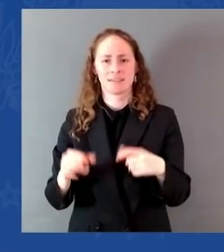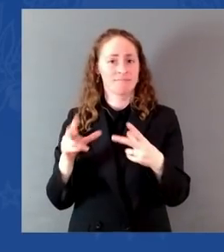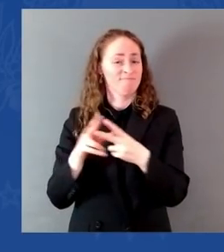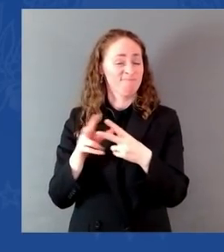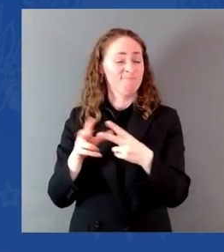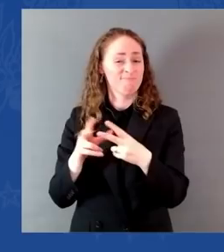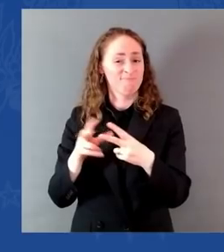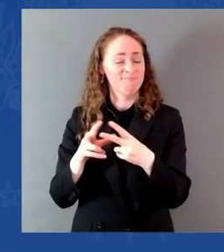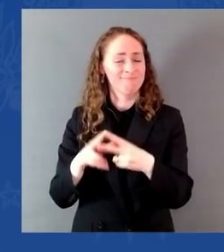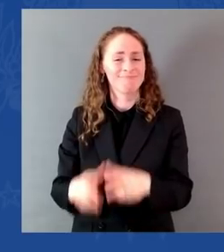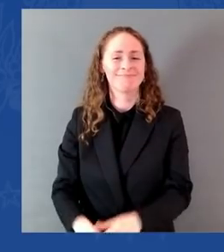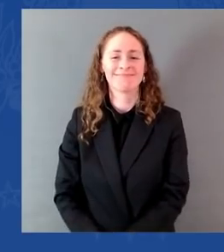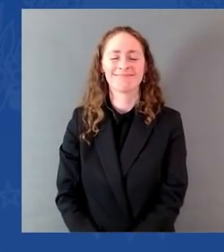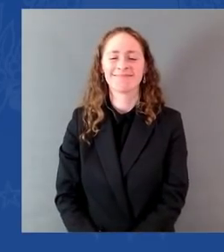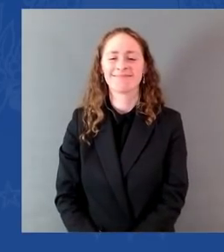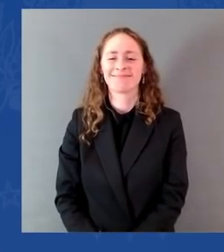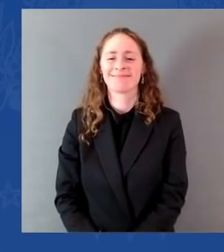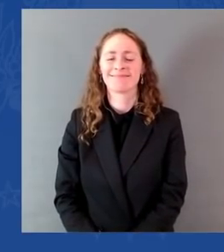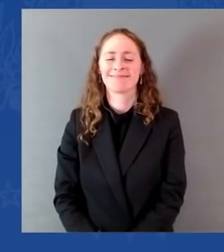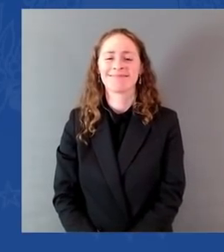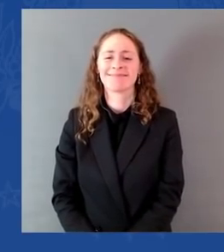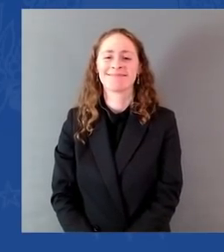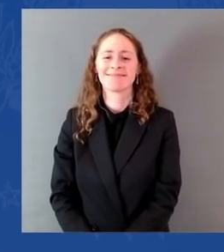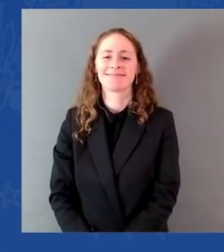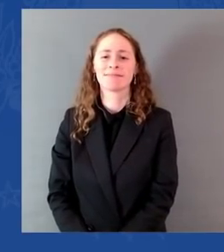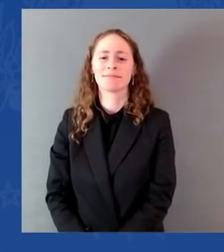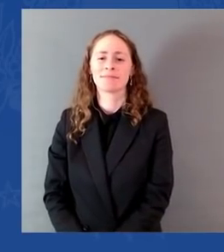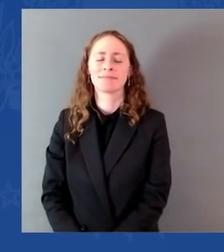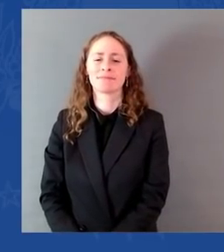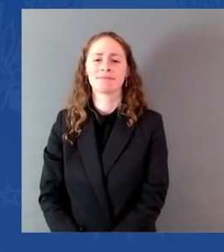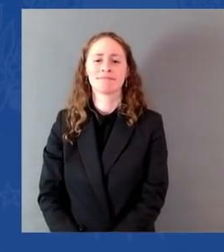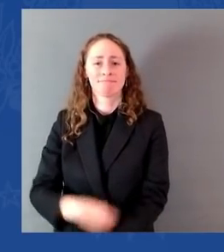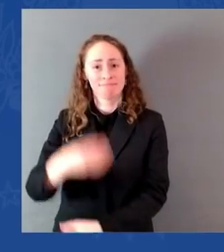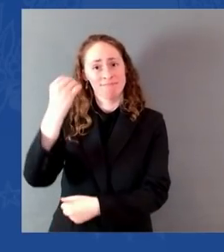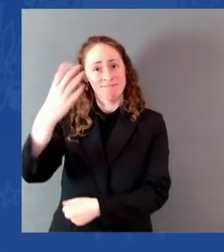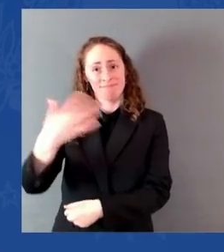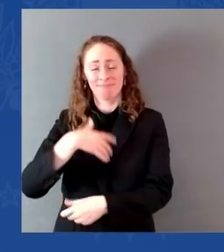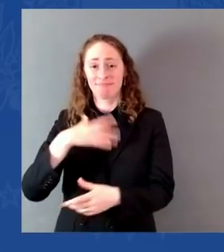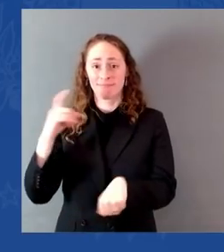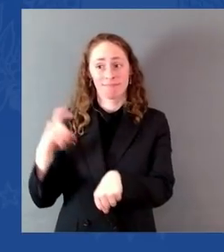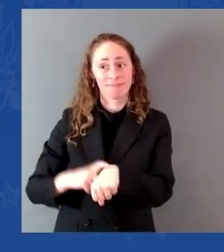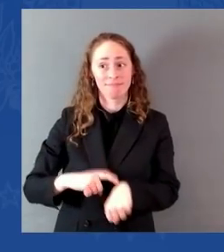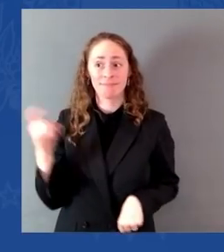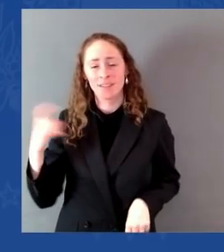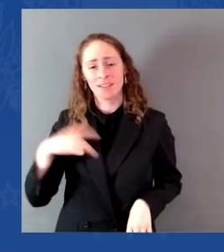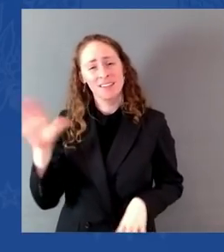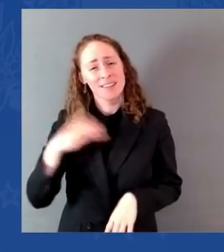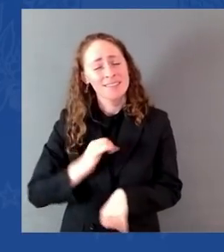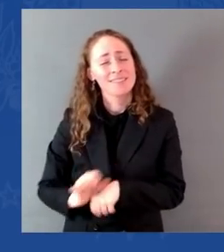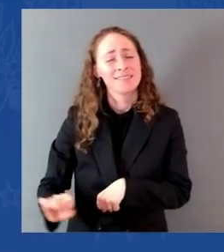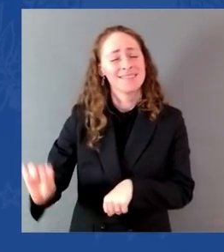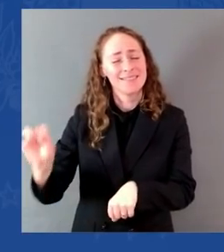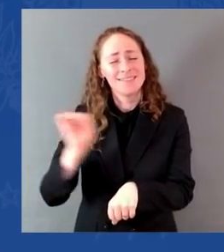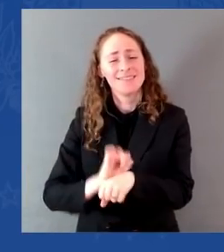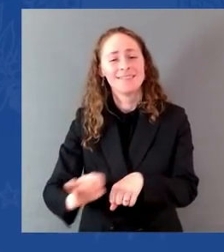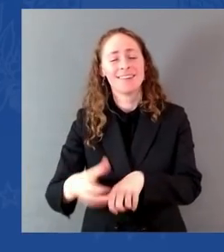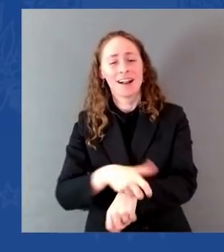We've built America, and we've left behind so much for so long. We're going to help rebuild the economy --